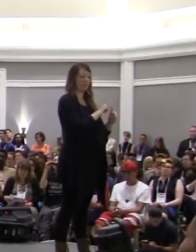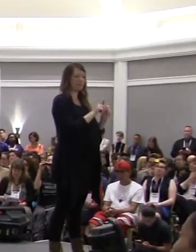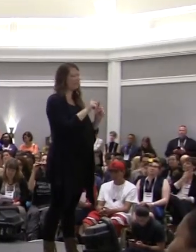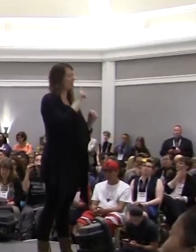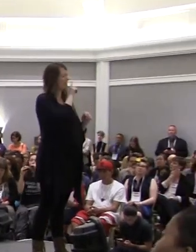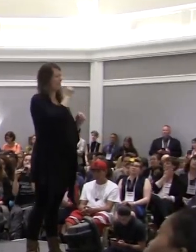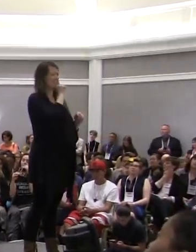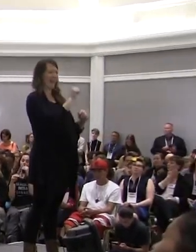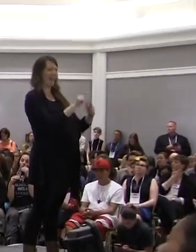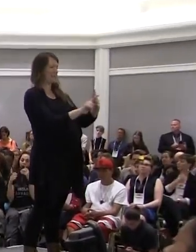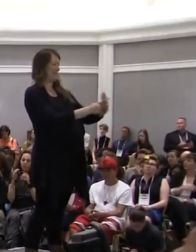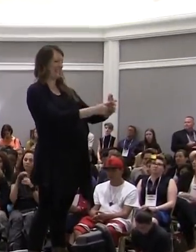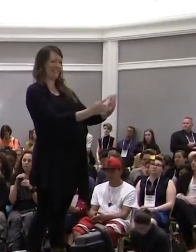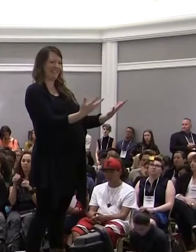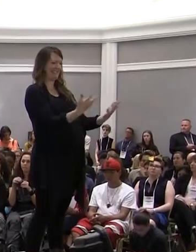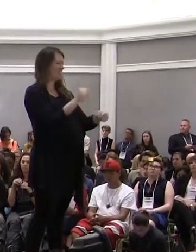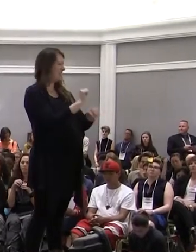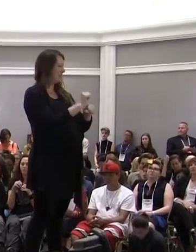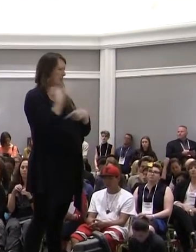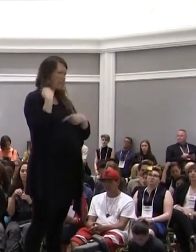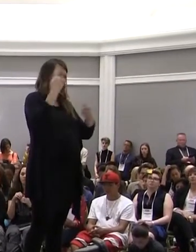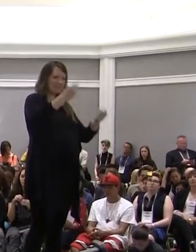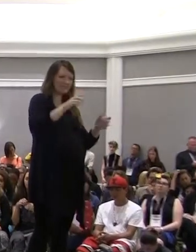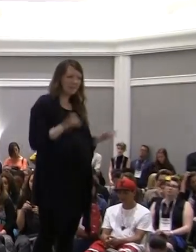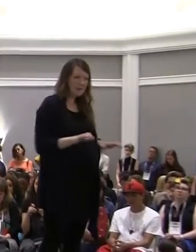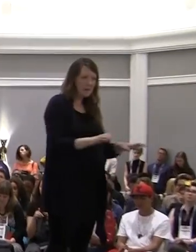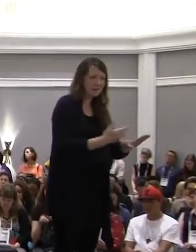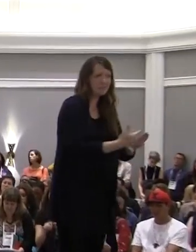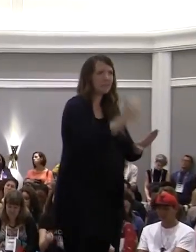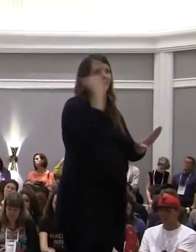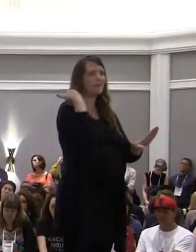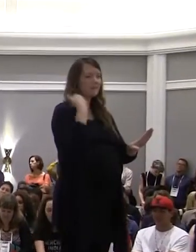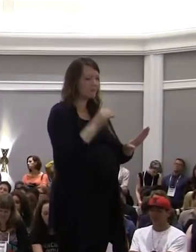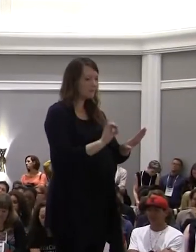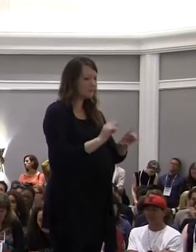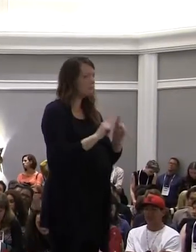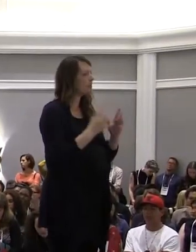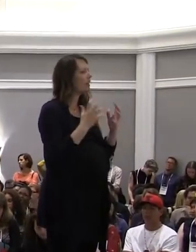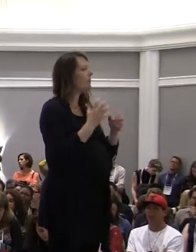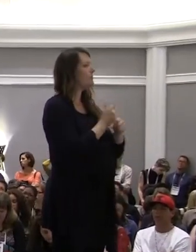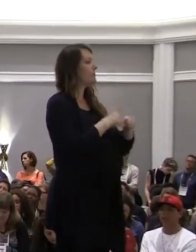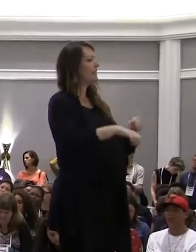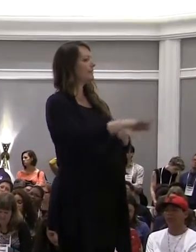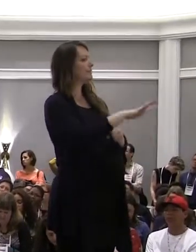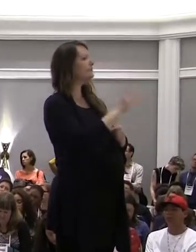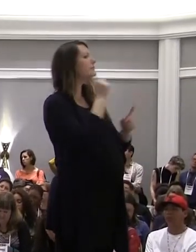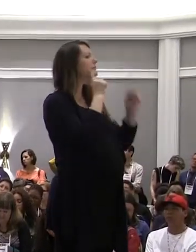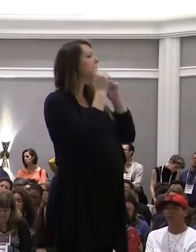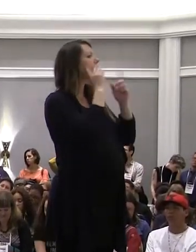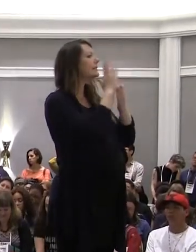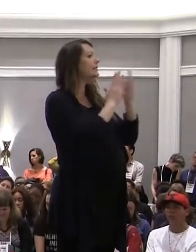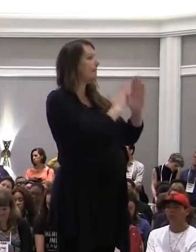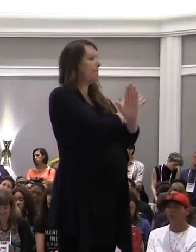Because this work has been happening even before this, so we wanted to create space to hear some of the work that has already been happening.